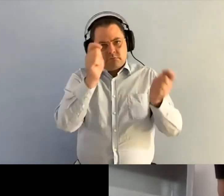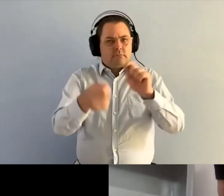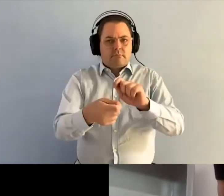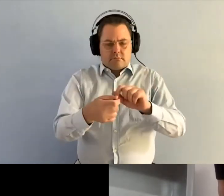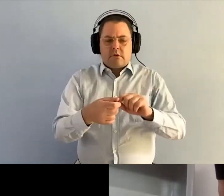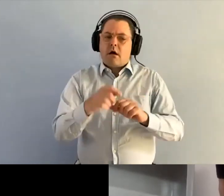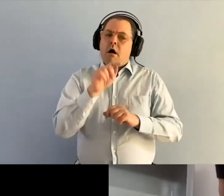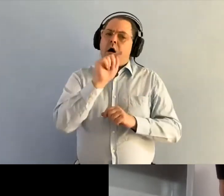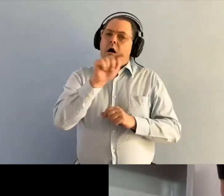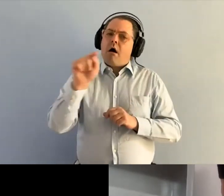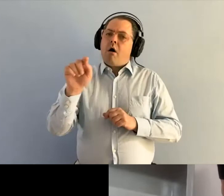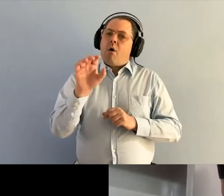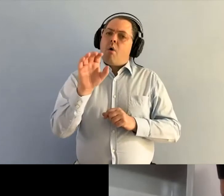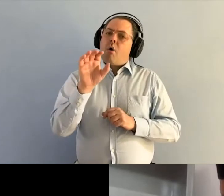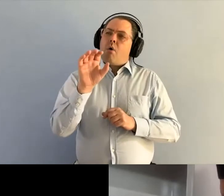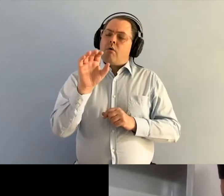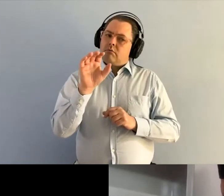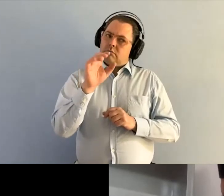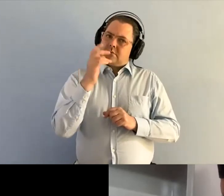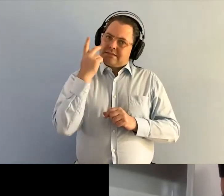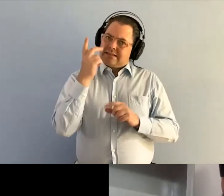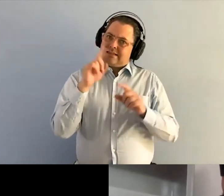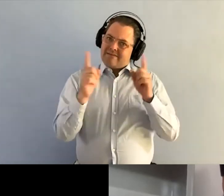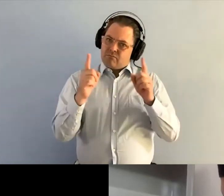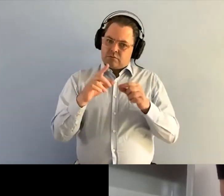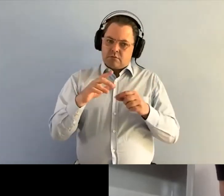advocacy work,